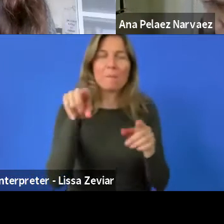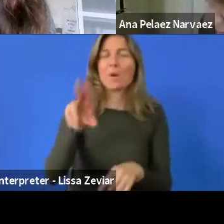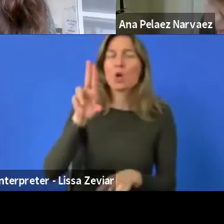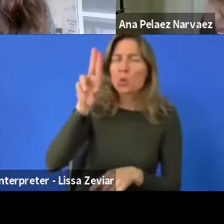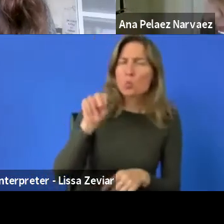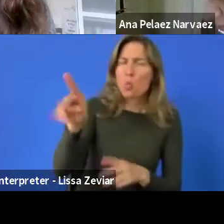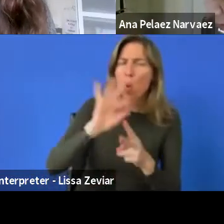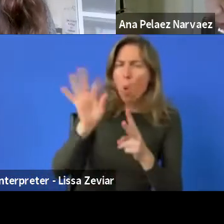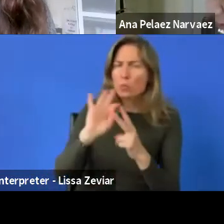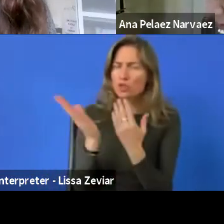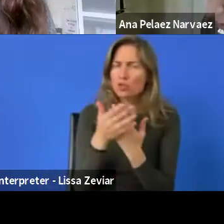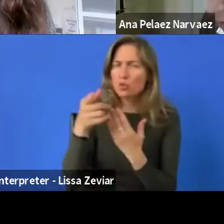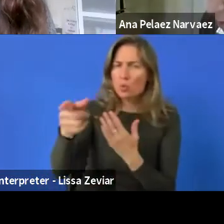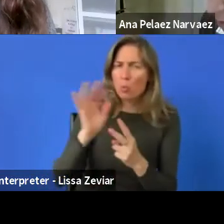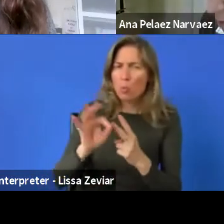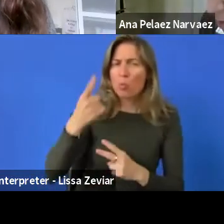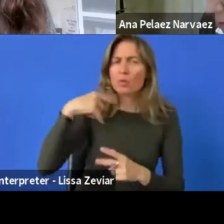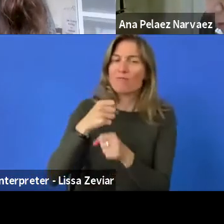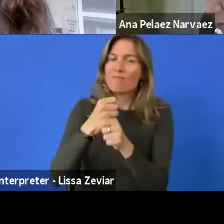to defend the rights of women with disabilities.